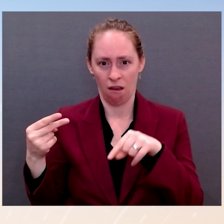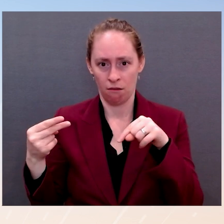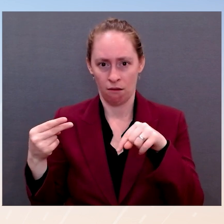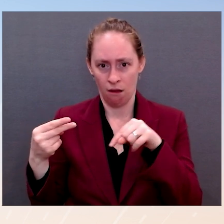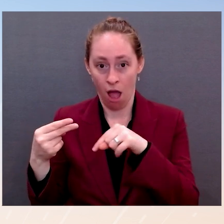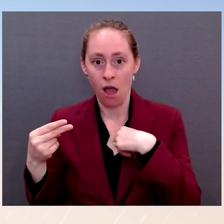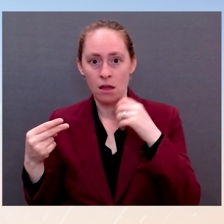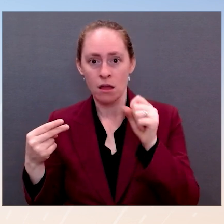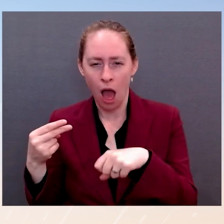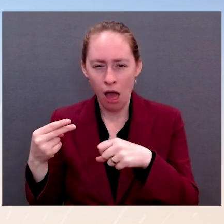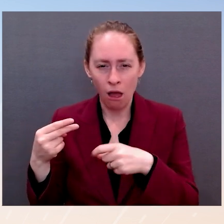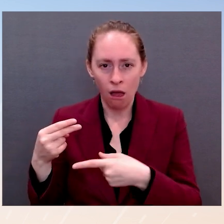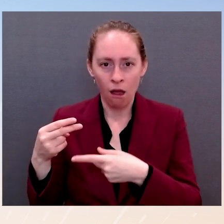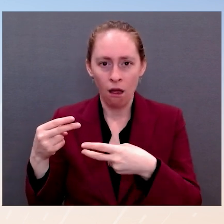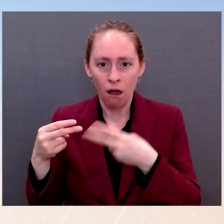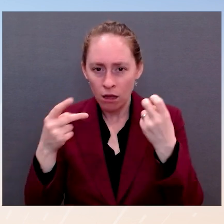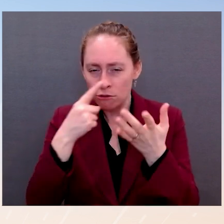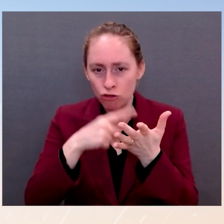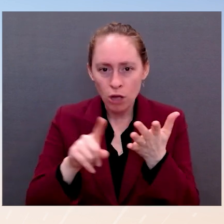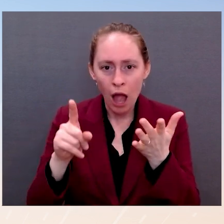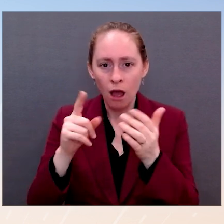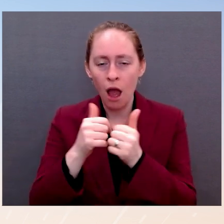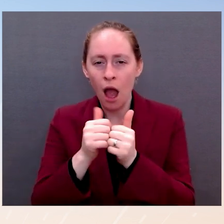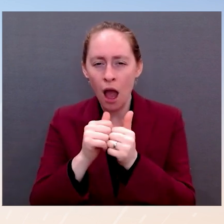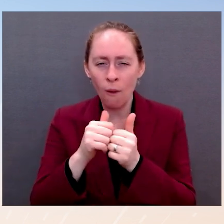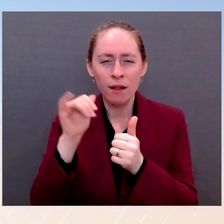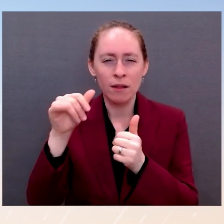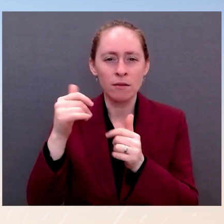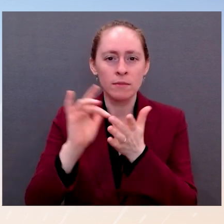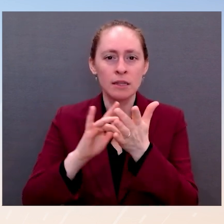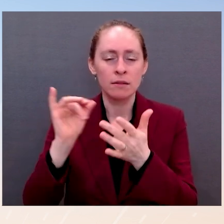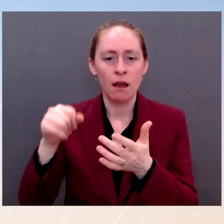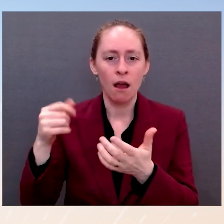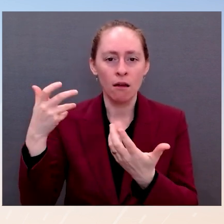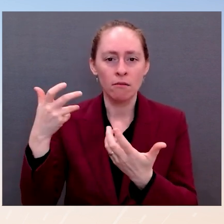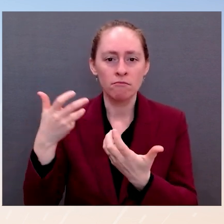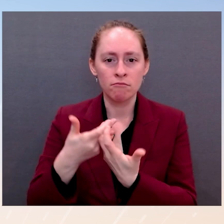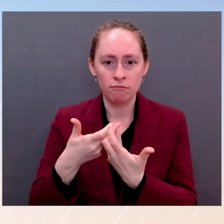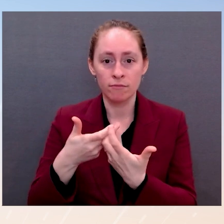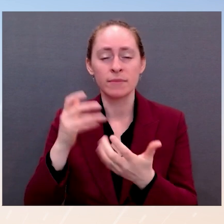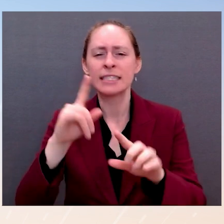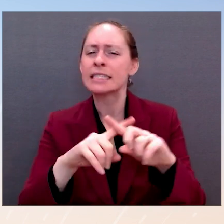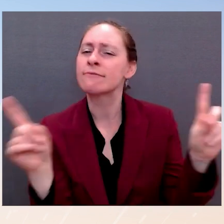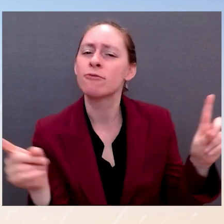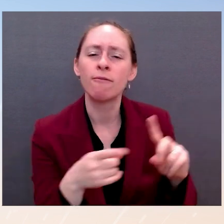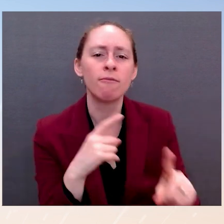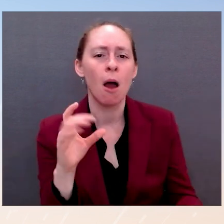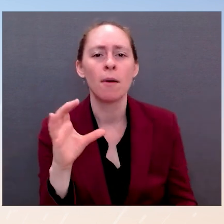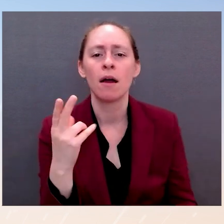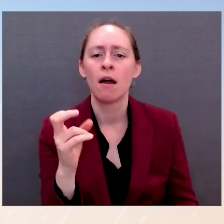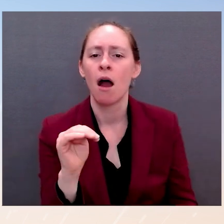to what's called targeted treatment or immunotherapy a way of killing the cancer cells. That's different than regular chemotherapy